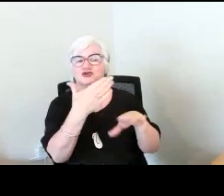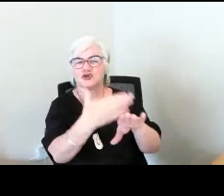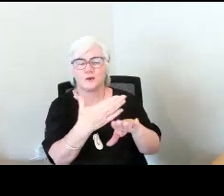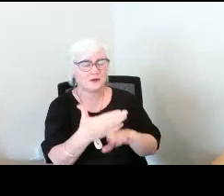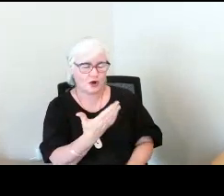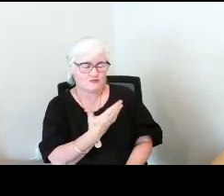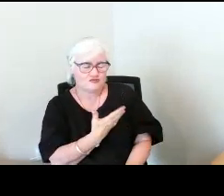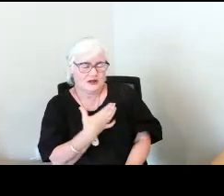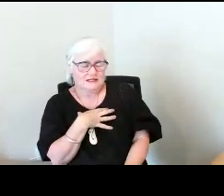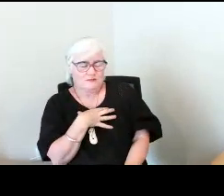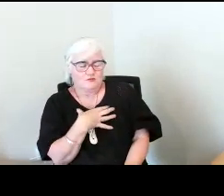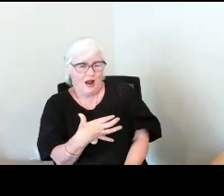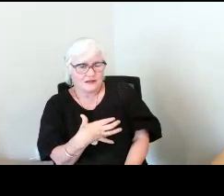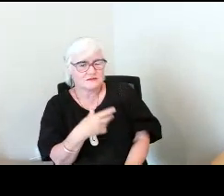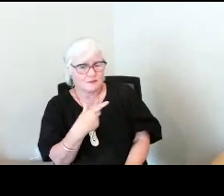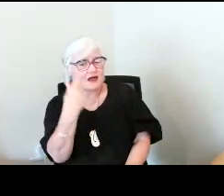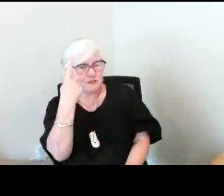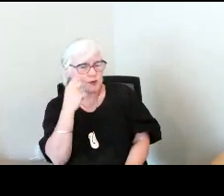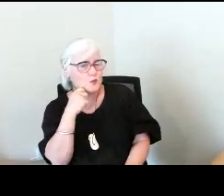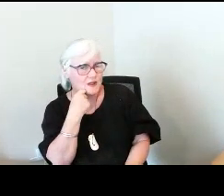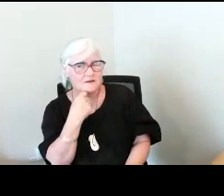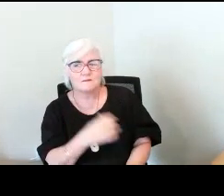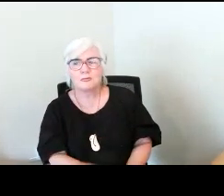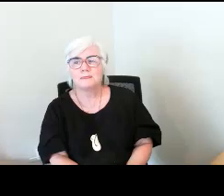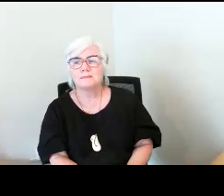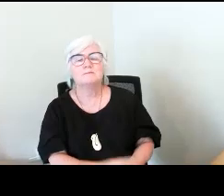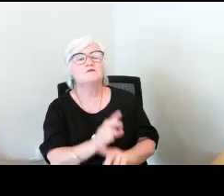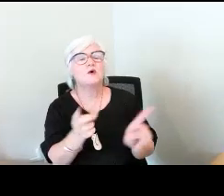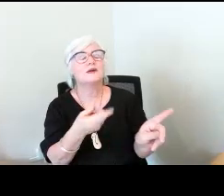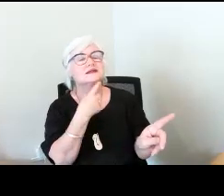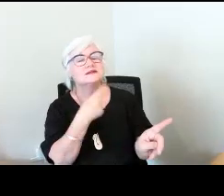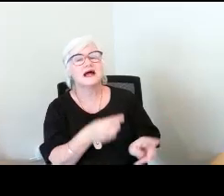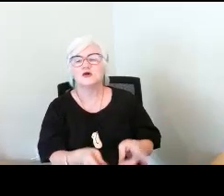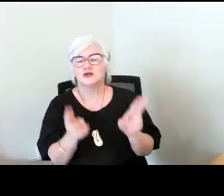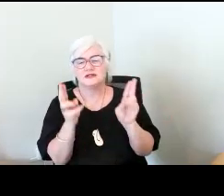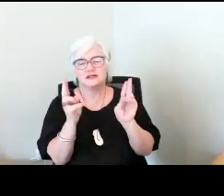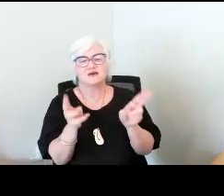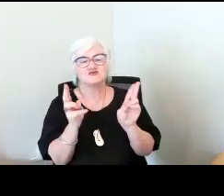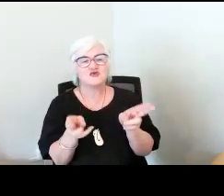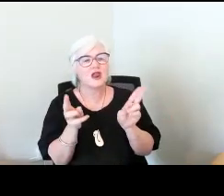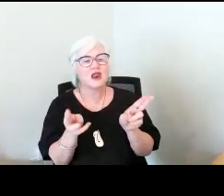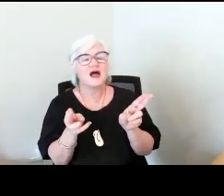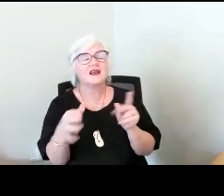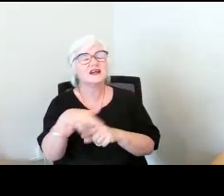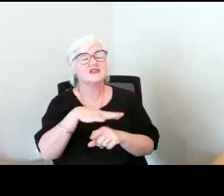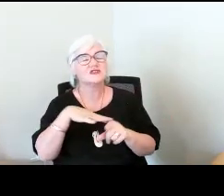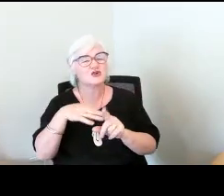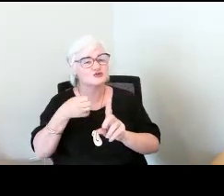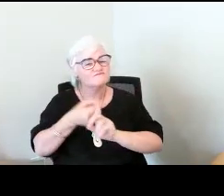Natasha. What can we say? You're a natural social justice warrior. Your energy for and commitment